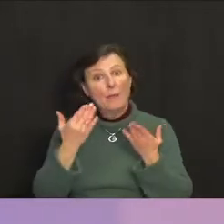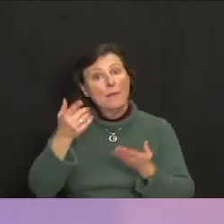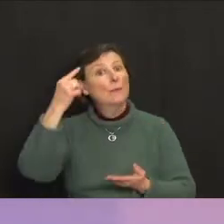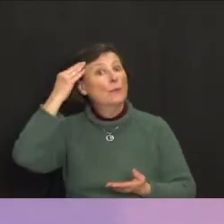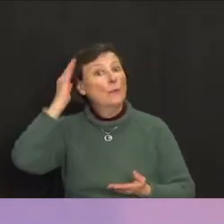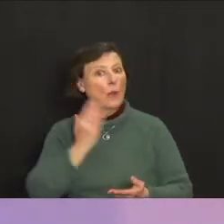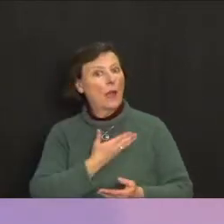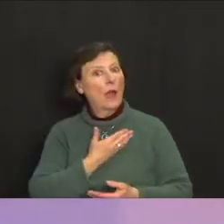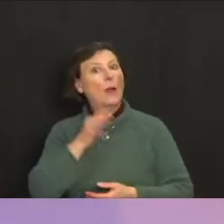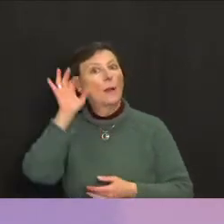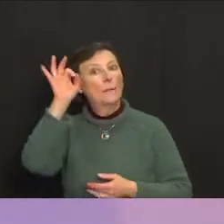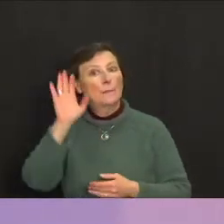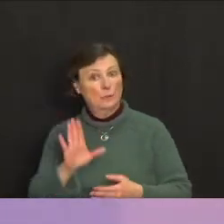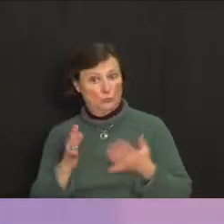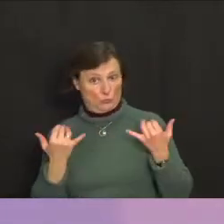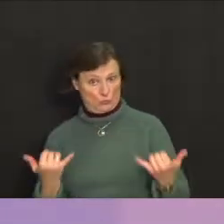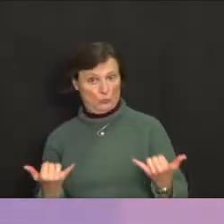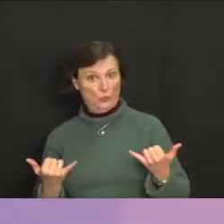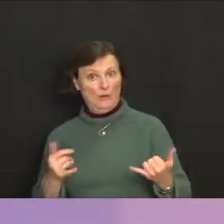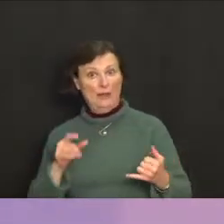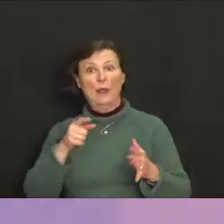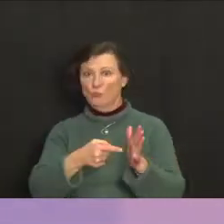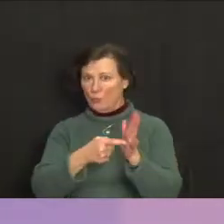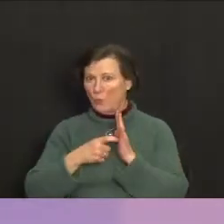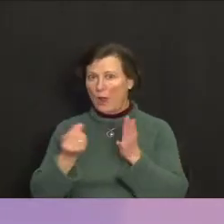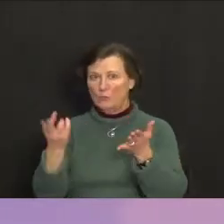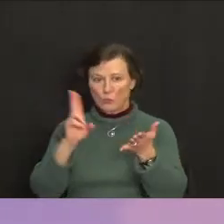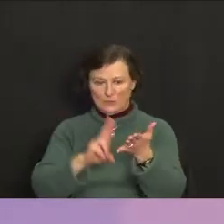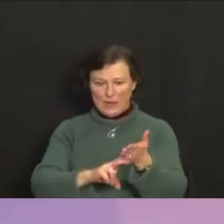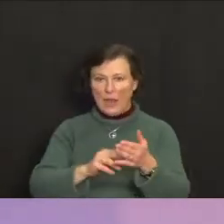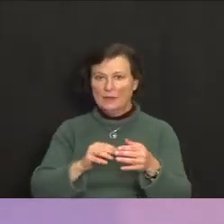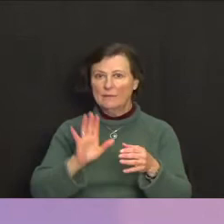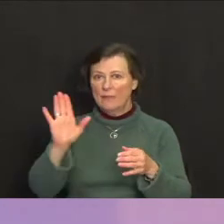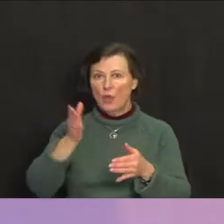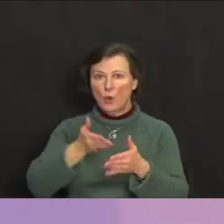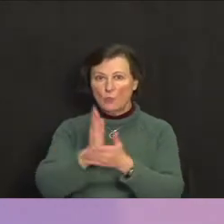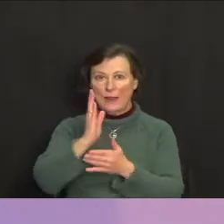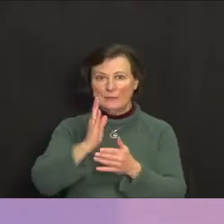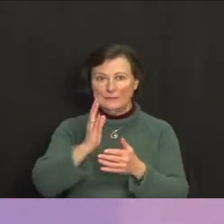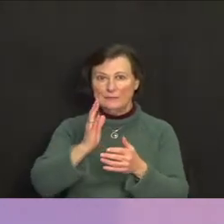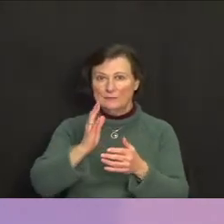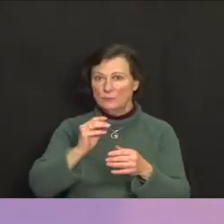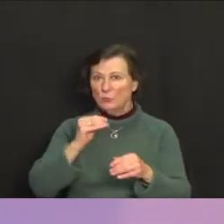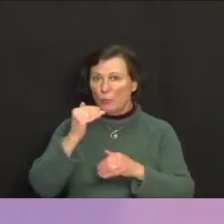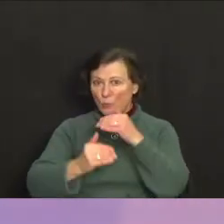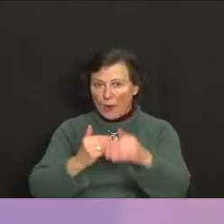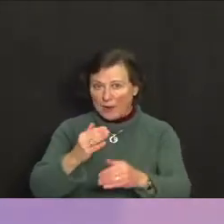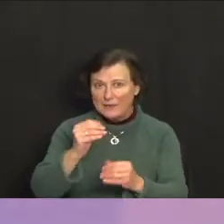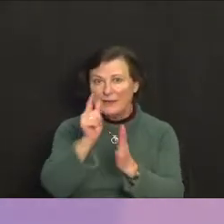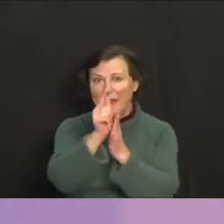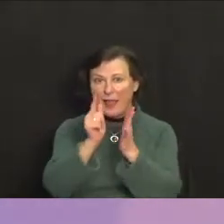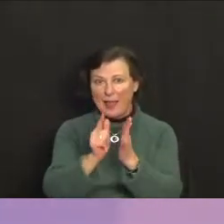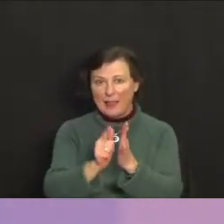required to sign away their rights to due process and legal counsel if they disagree with any of the